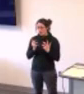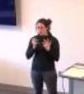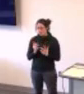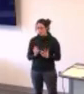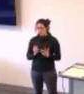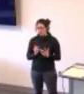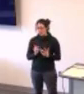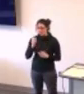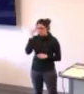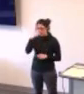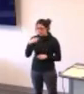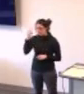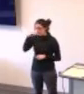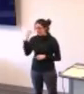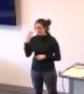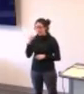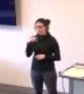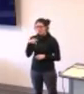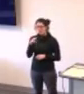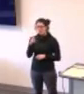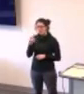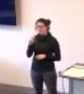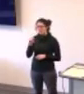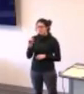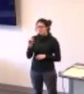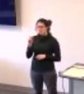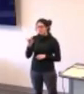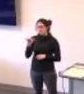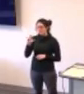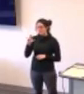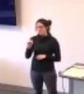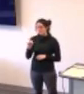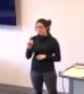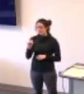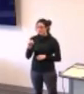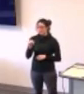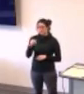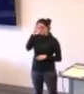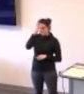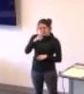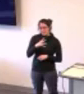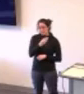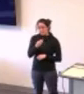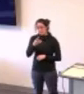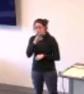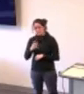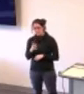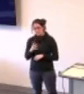Black and Puerto Rican matrons. Black and Puerto Ricans girls. Black and Puerto Rican boys.